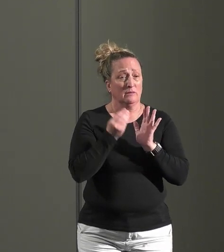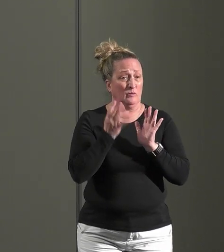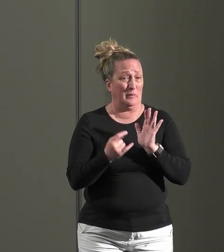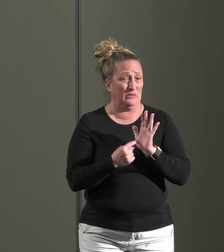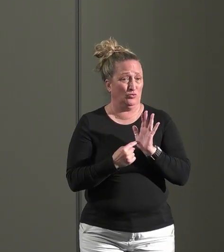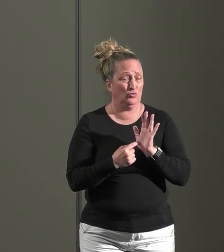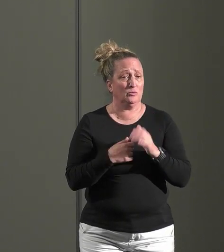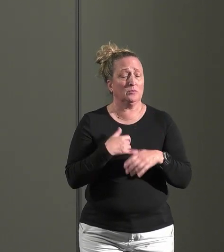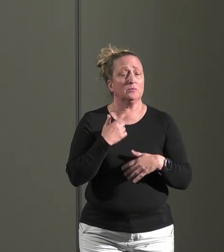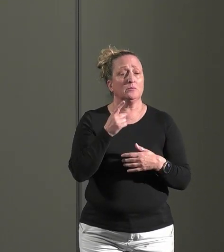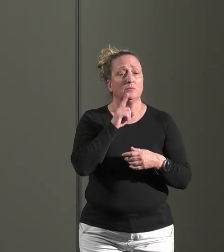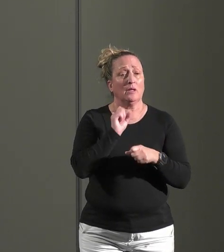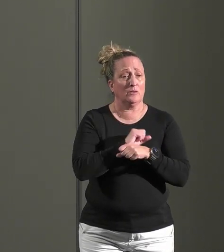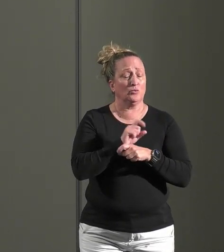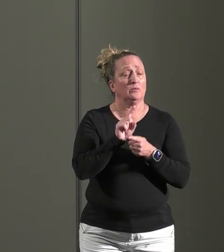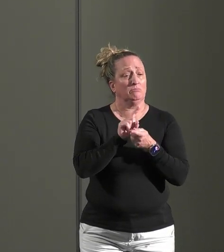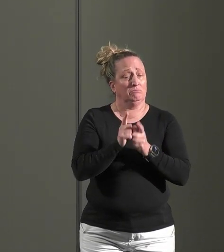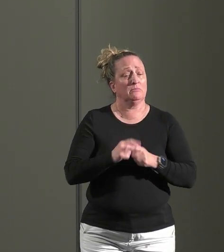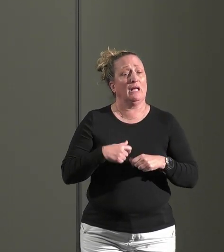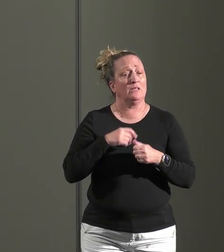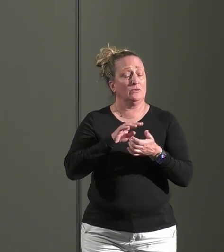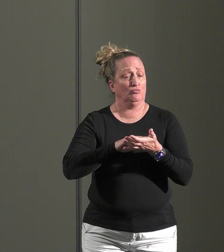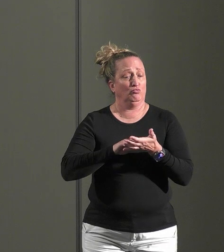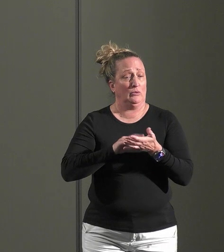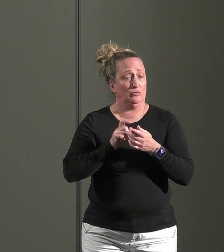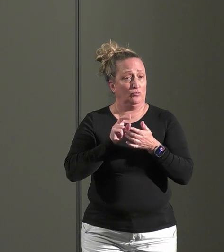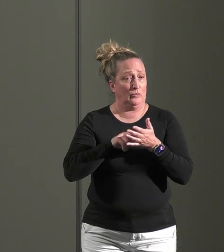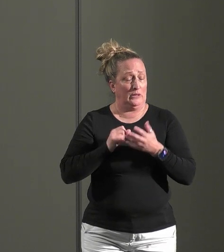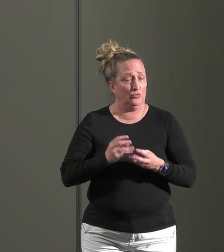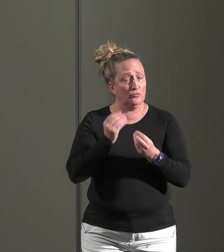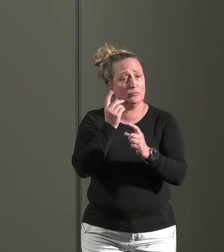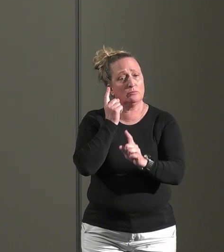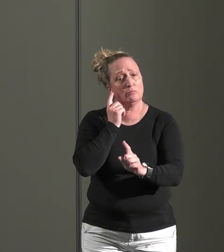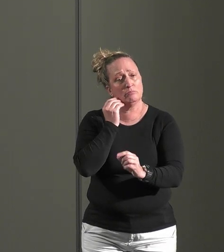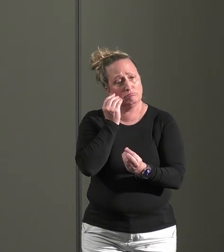that we edit as screen reader to convey the visual information in